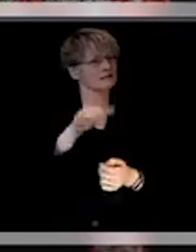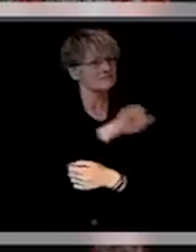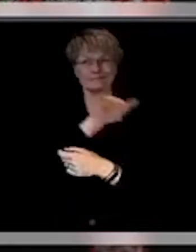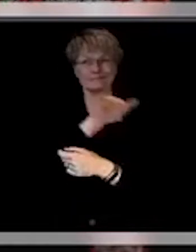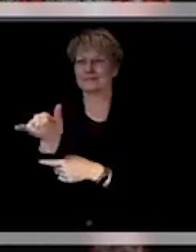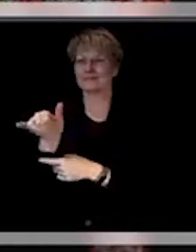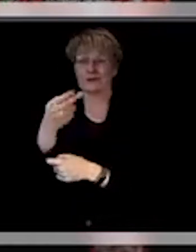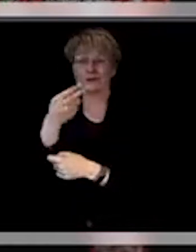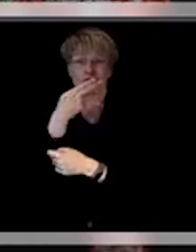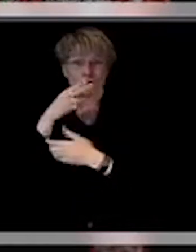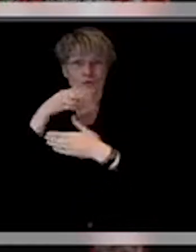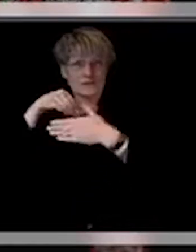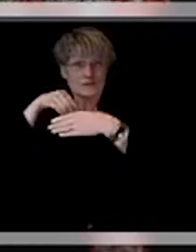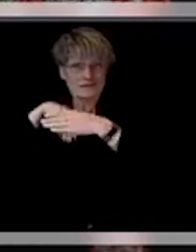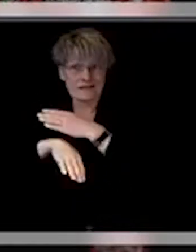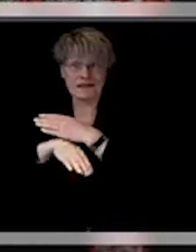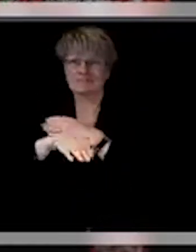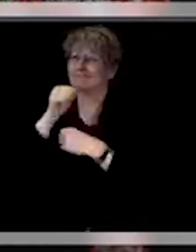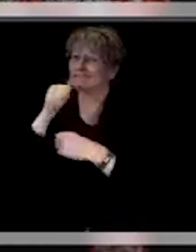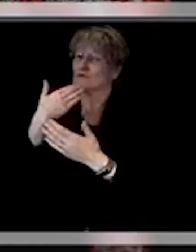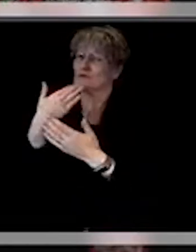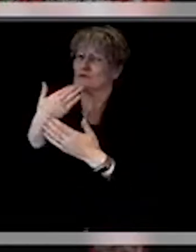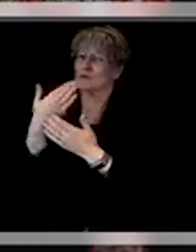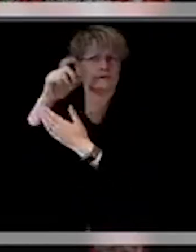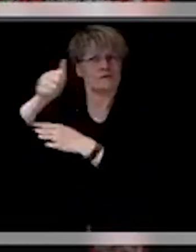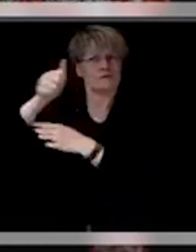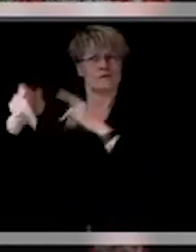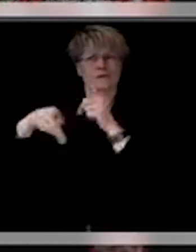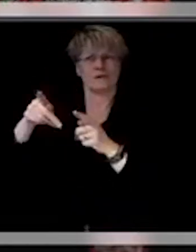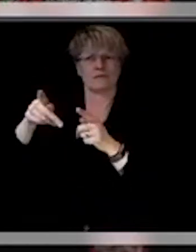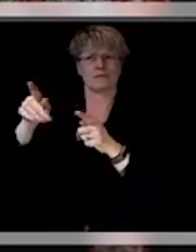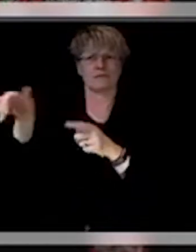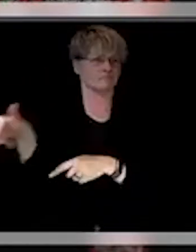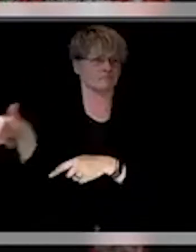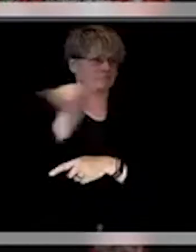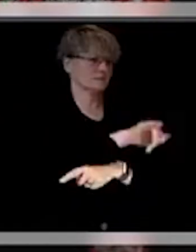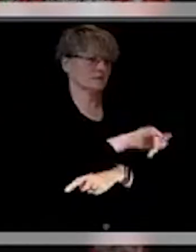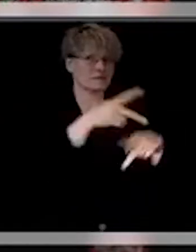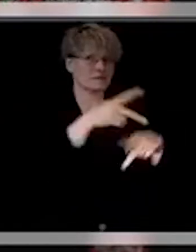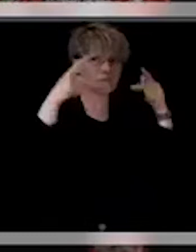good for other people. So, by not wearing a mask indoors, that also is not good for